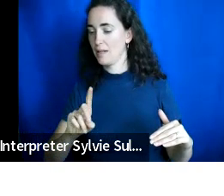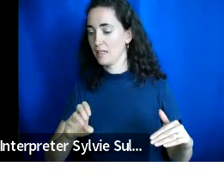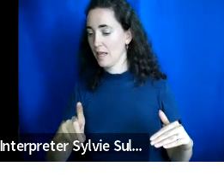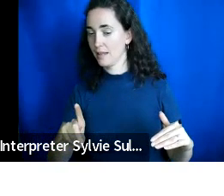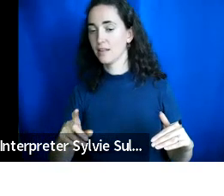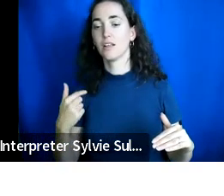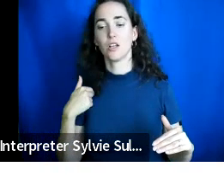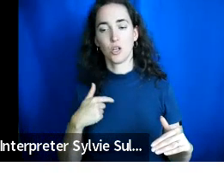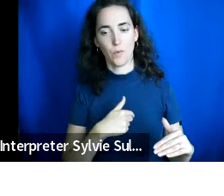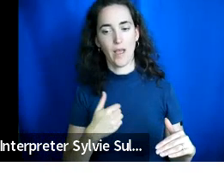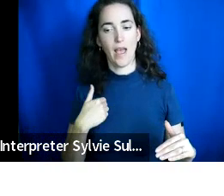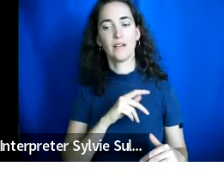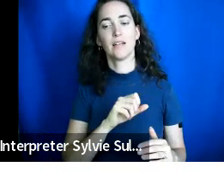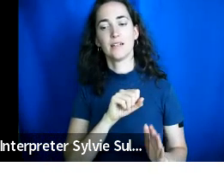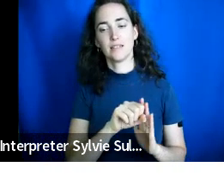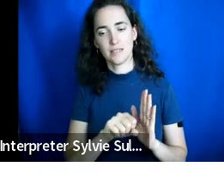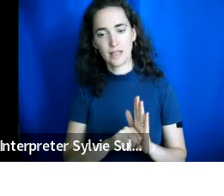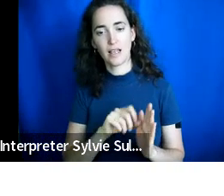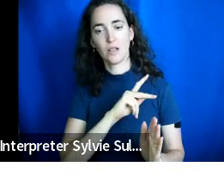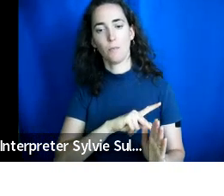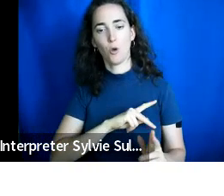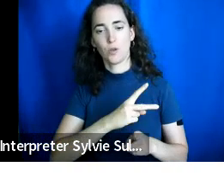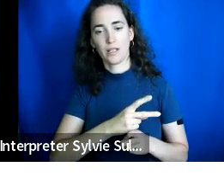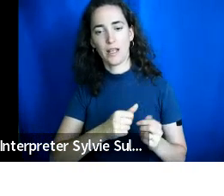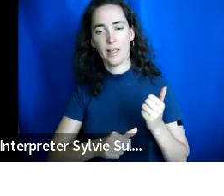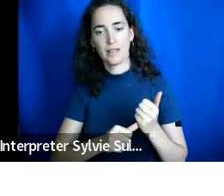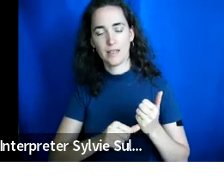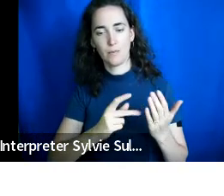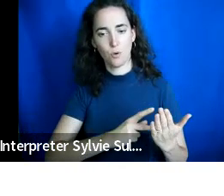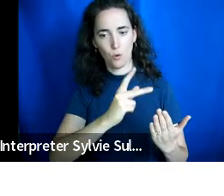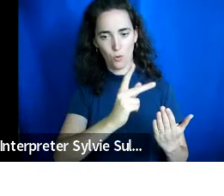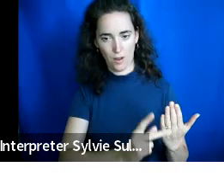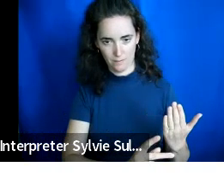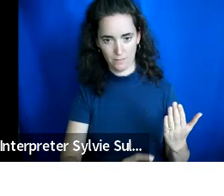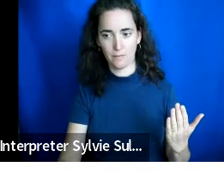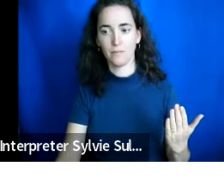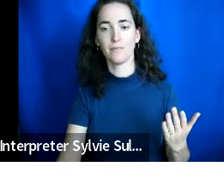We do have a State personal care, assistance program. Nick.